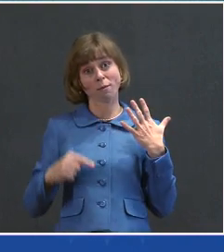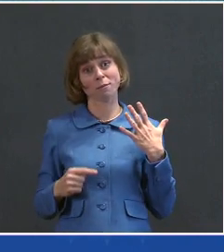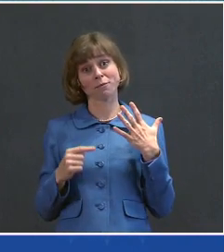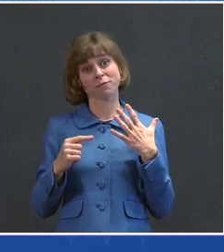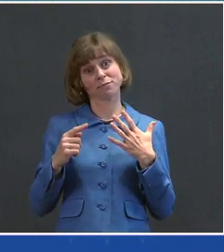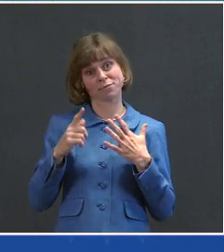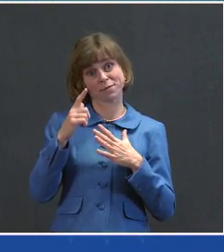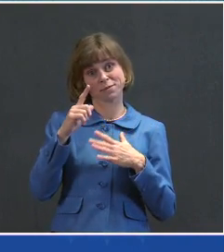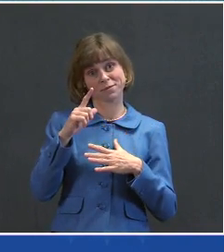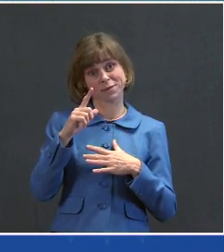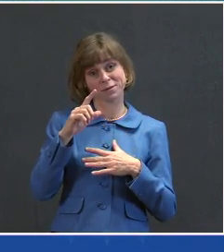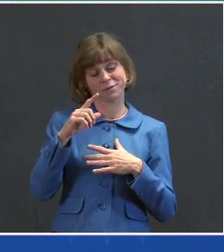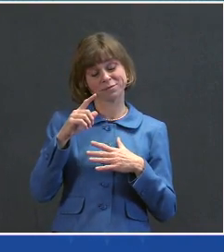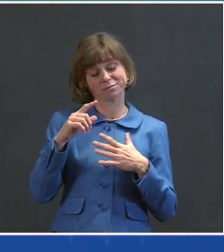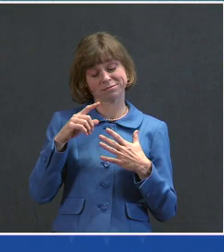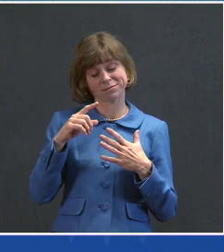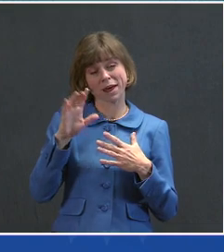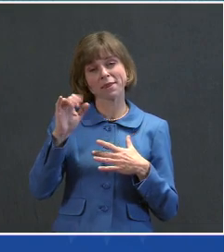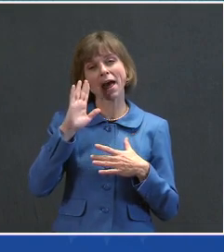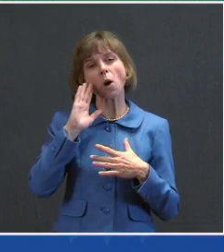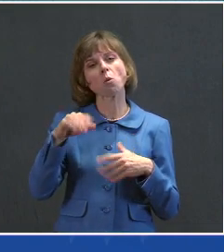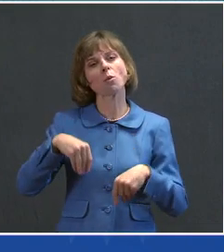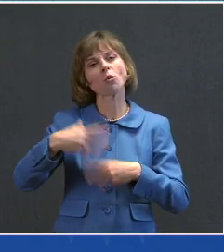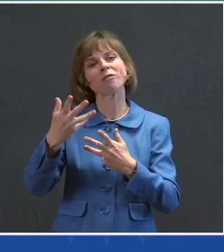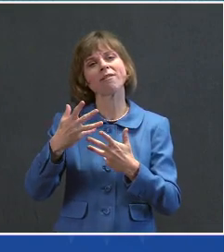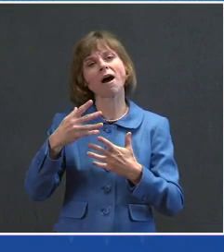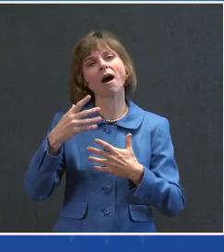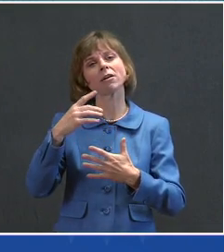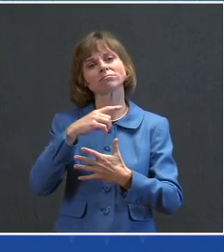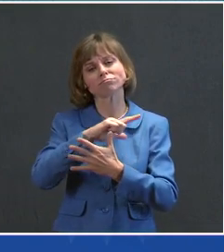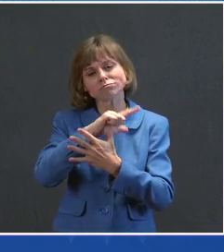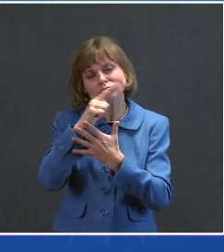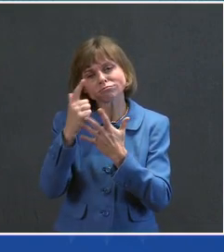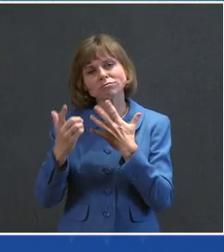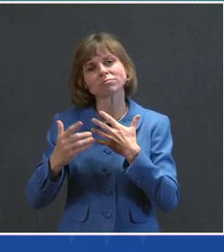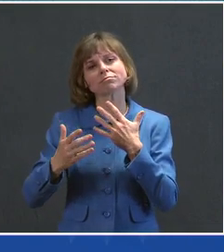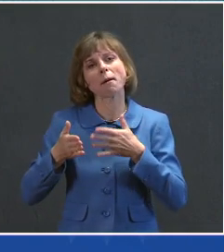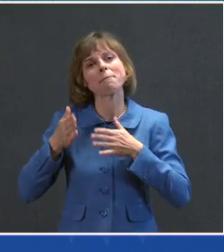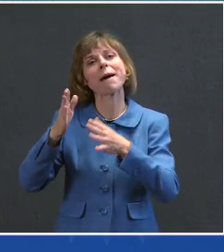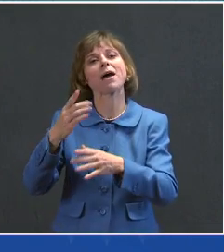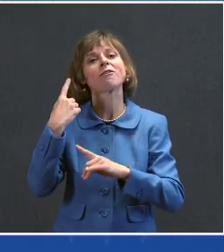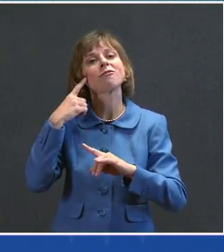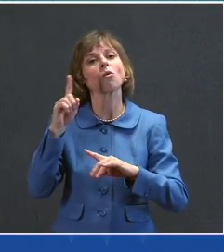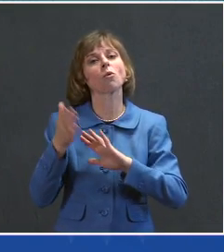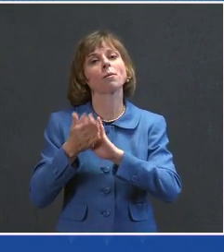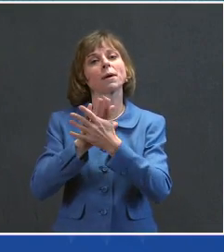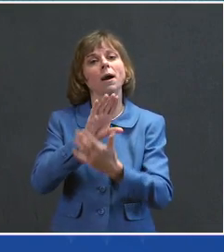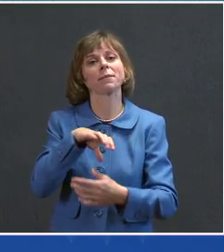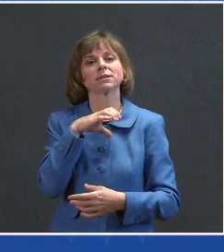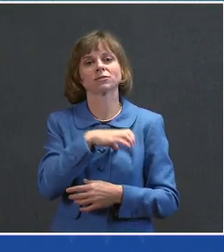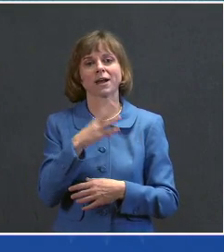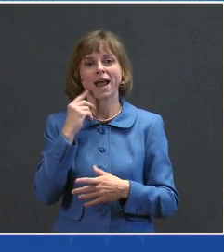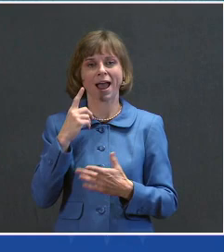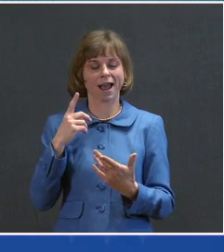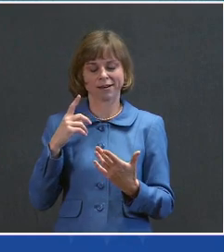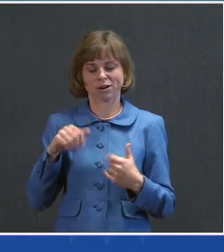but will help put in place smart security measures at the border, will also address root causes in the region. There also is time --